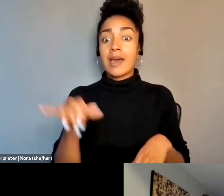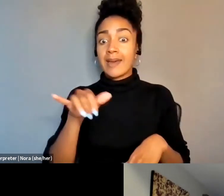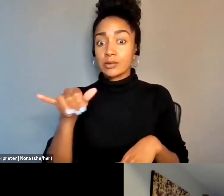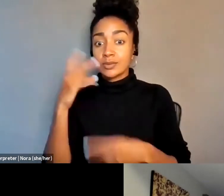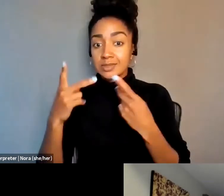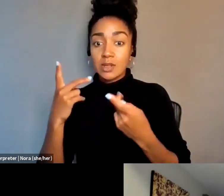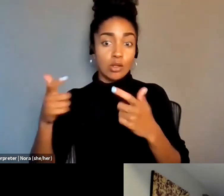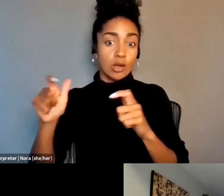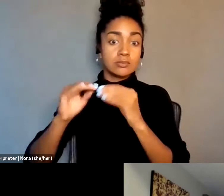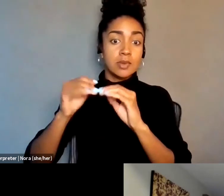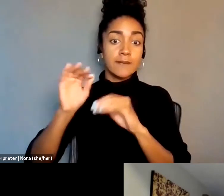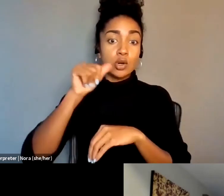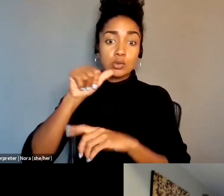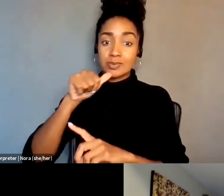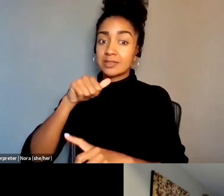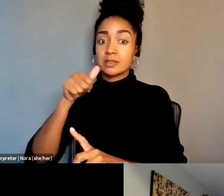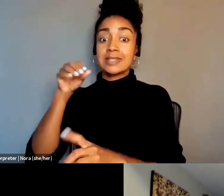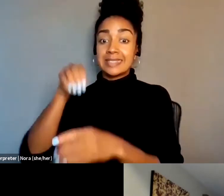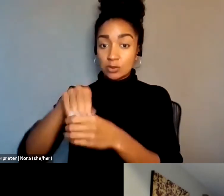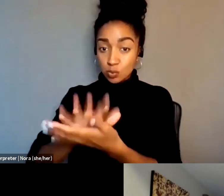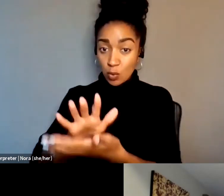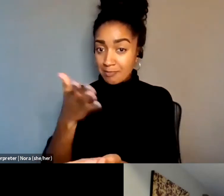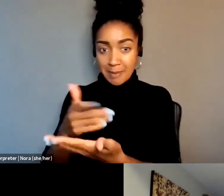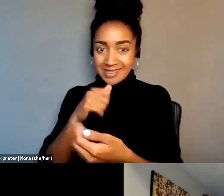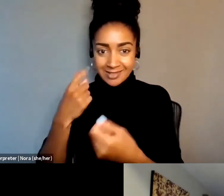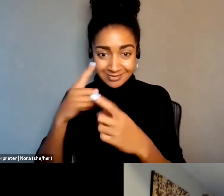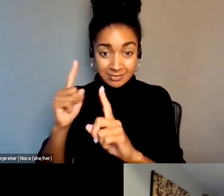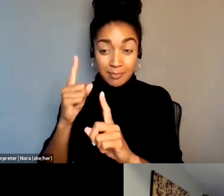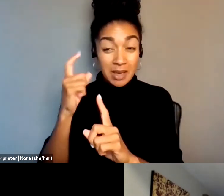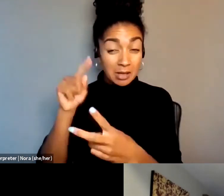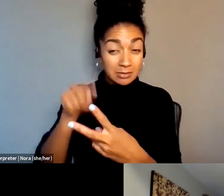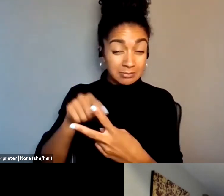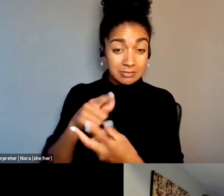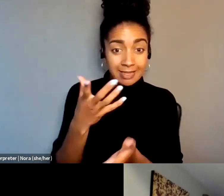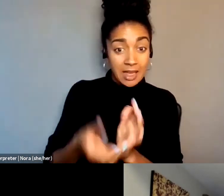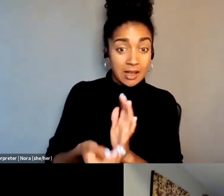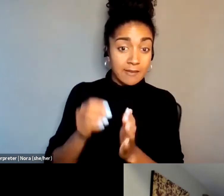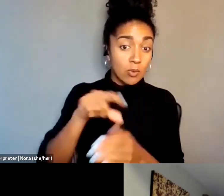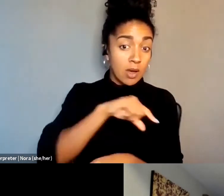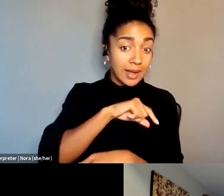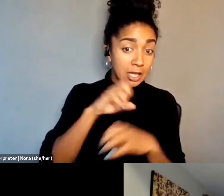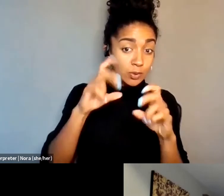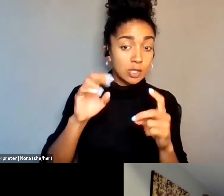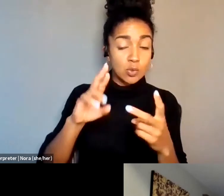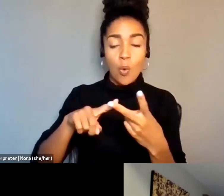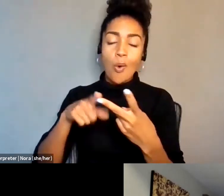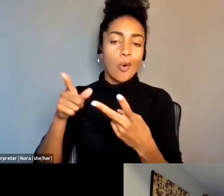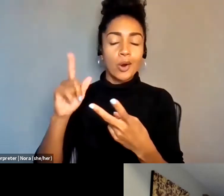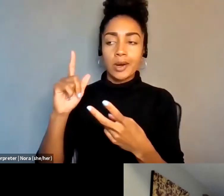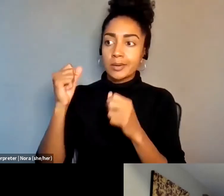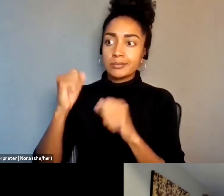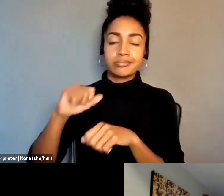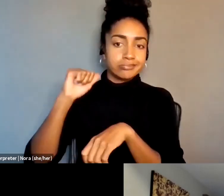attitudes and norms, that put them at a disadvantage.